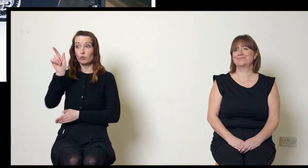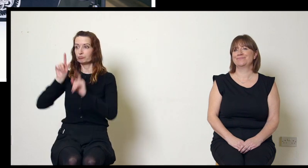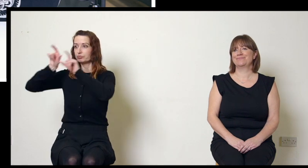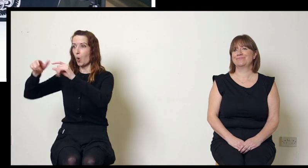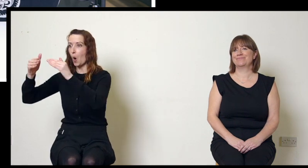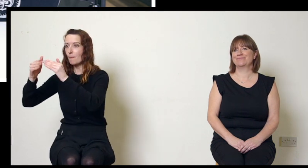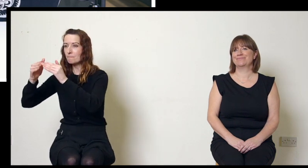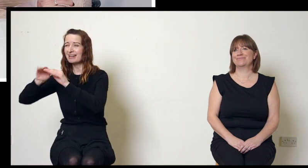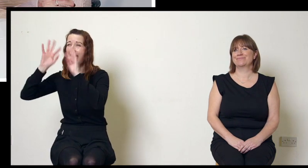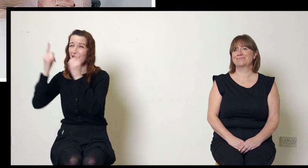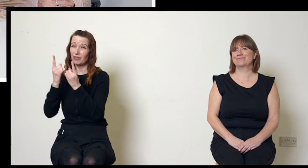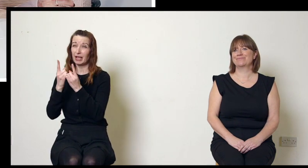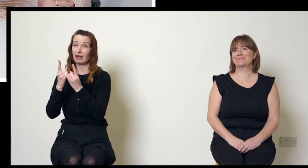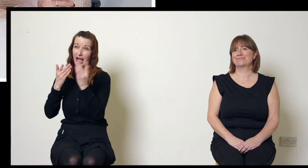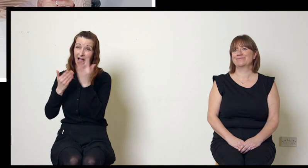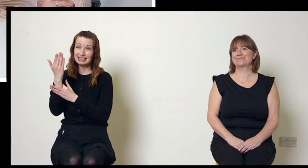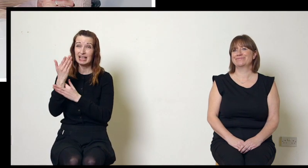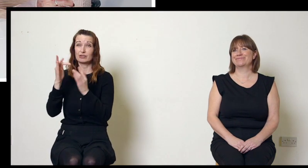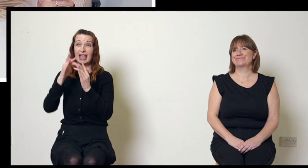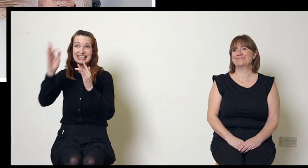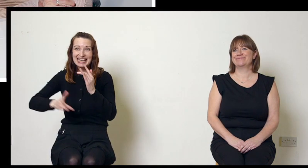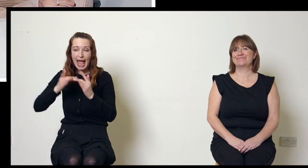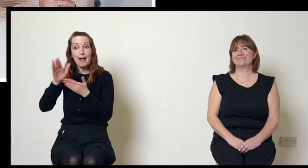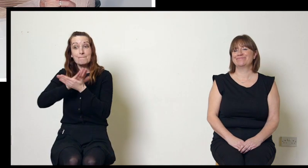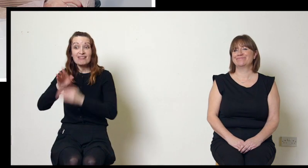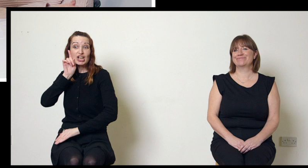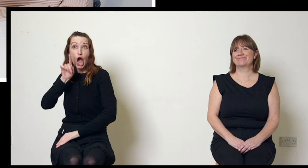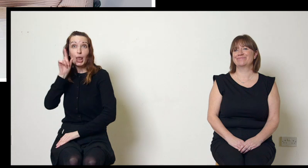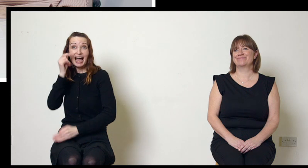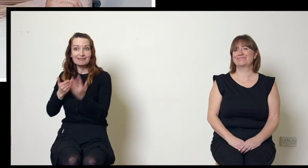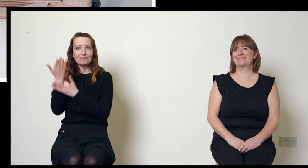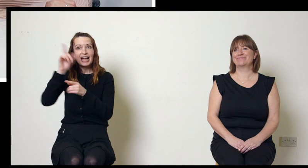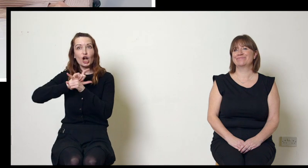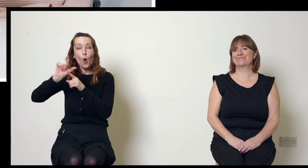online and she could access, the first time, her call and… we the disabled